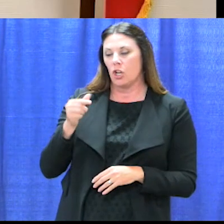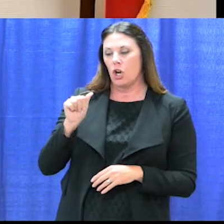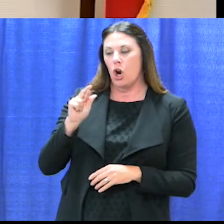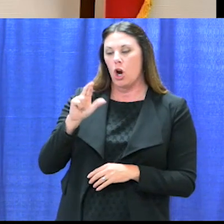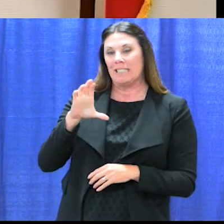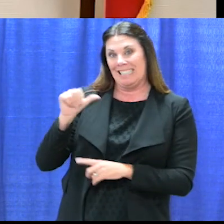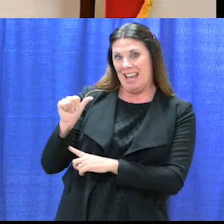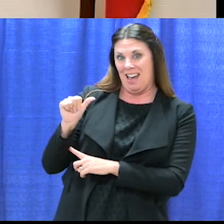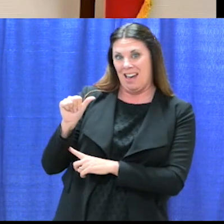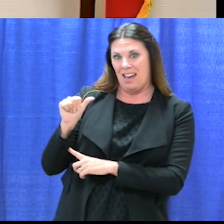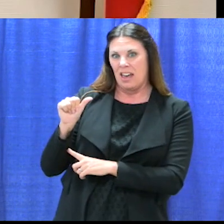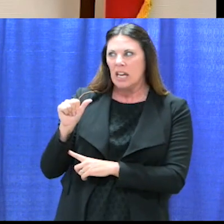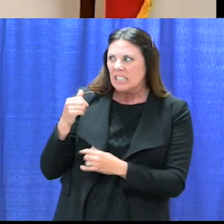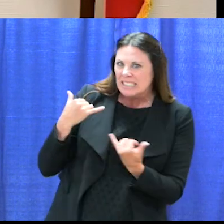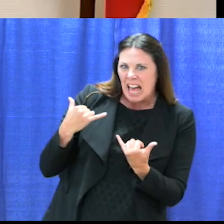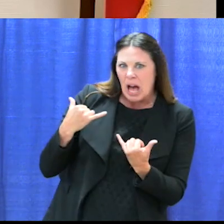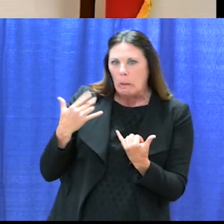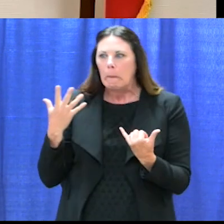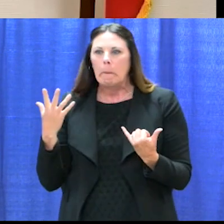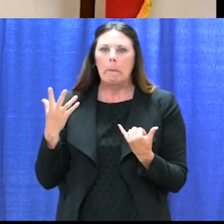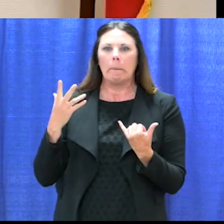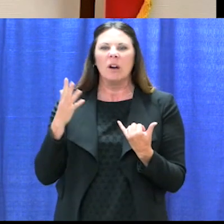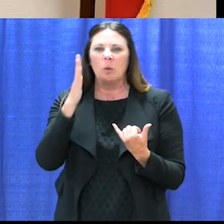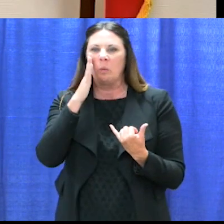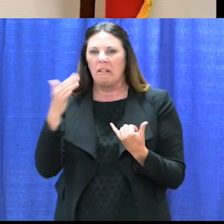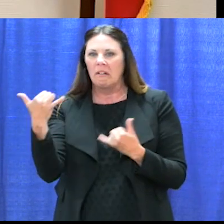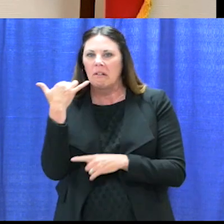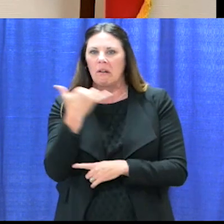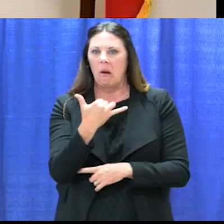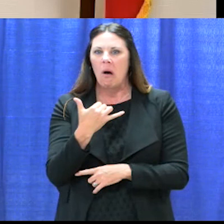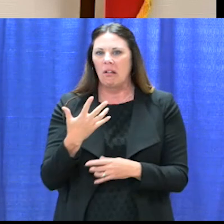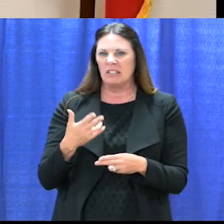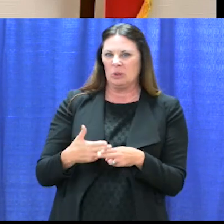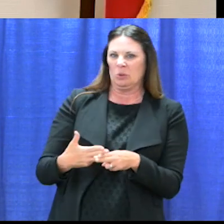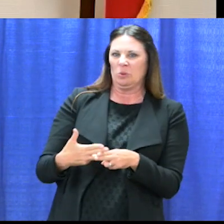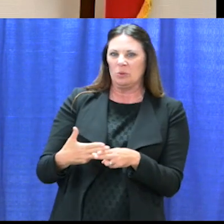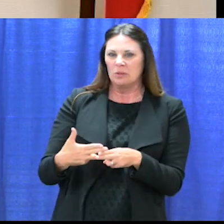We believe we'll be checking in soon and we'll hear from him when he is available.